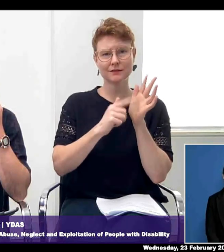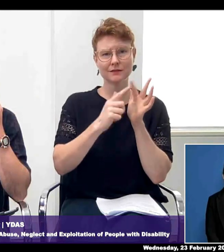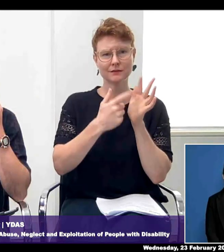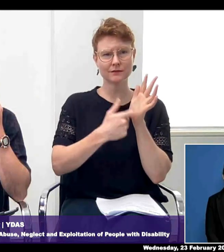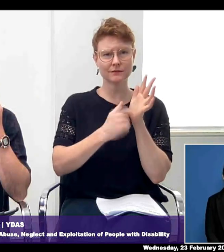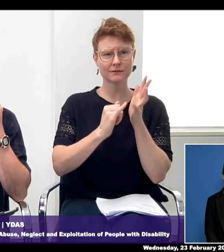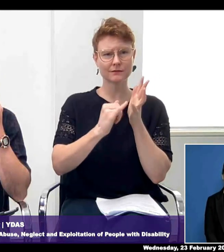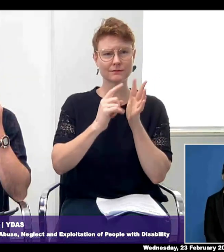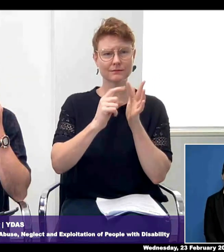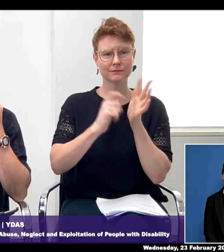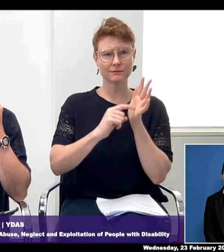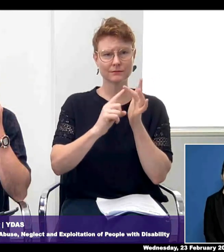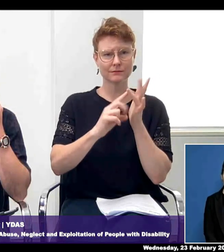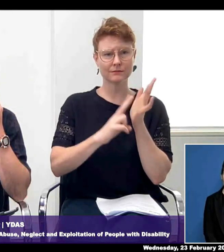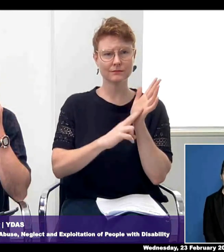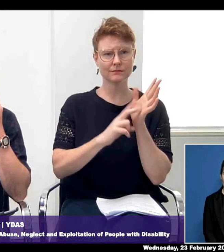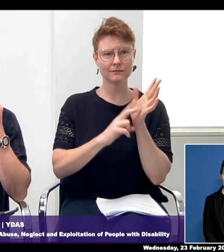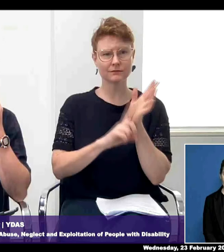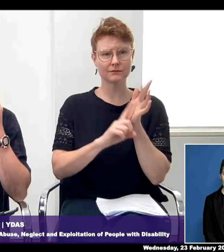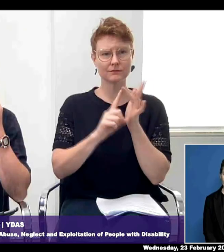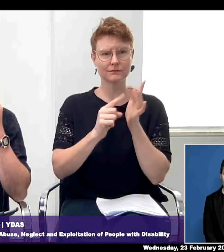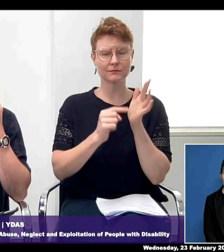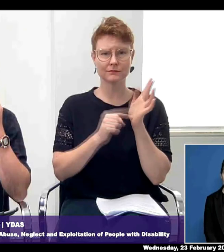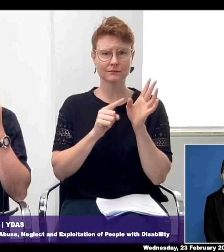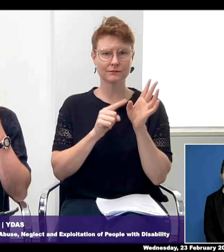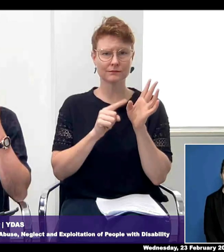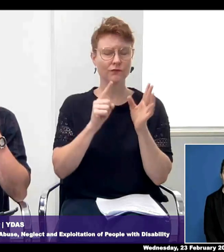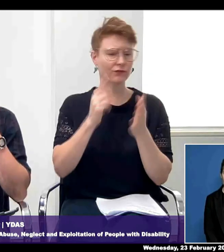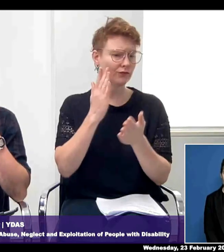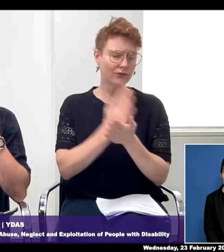That have experience of intersectionality really at its core.